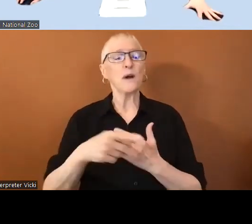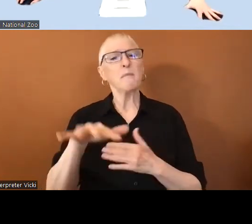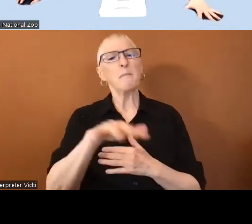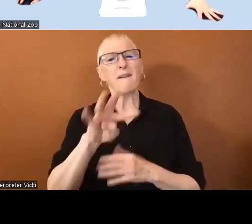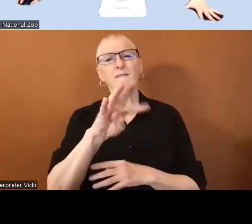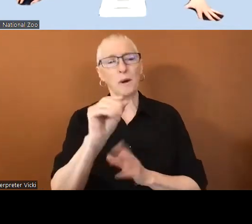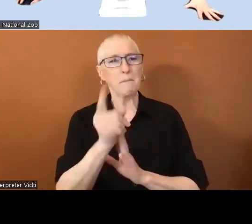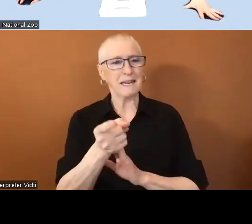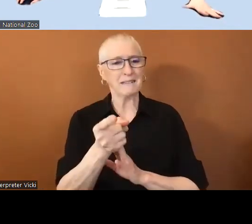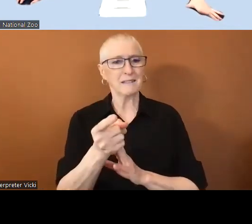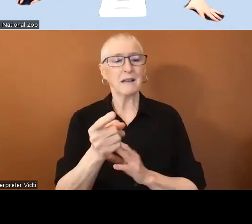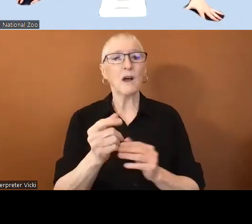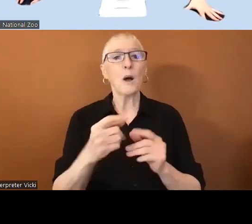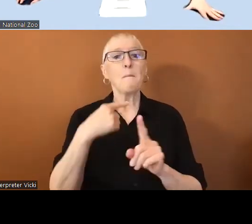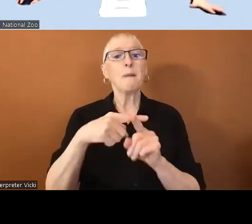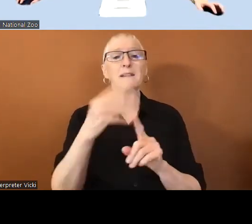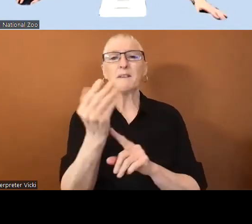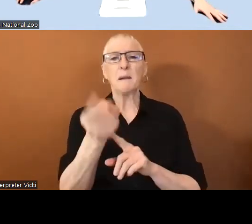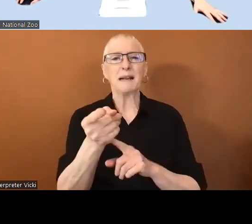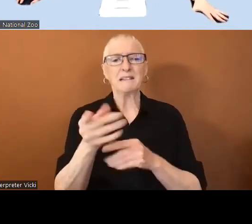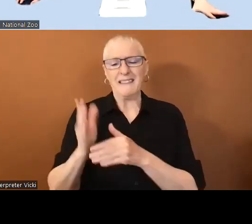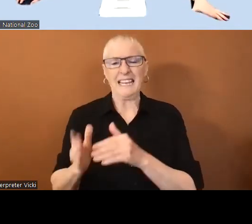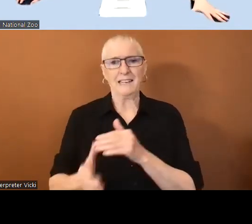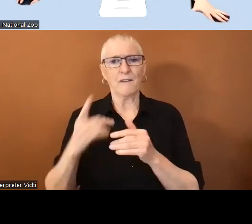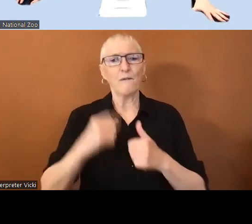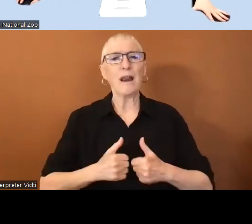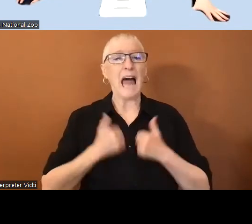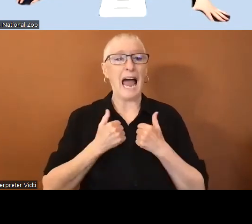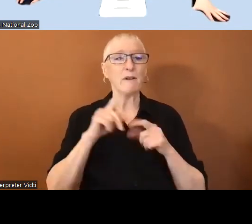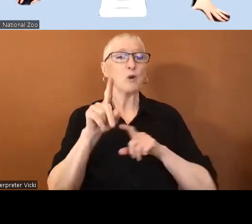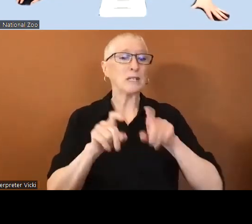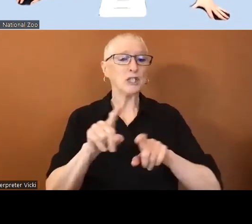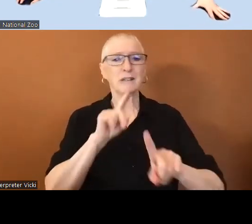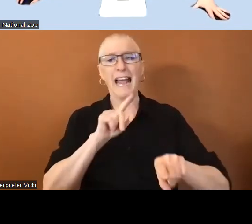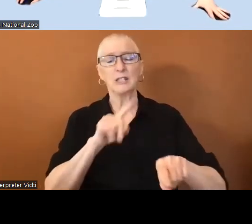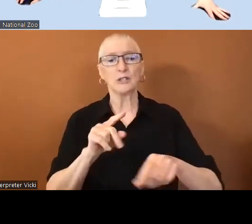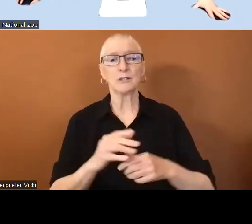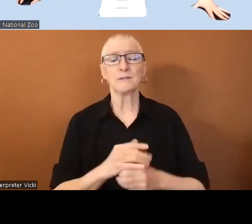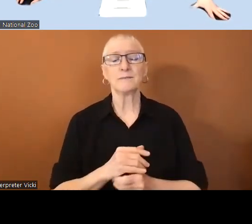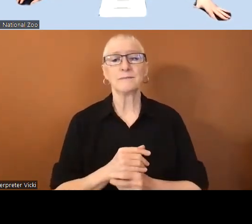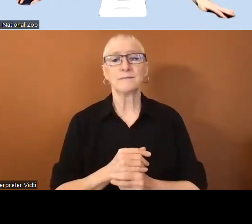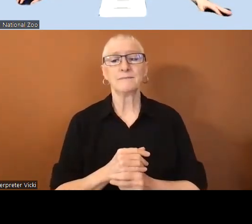an additional 15 minutes at the end for a live question and answer session. There, we will answer